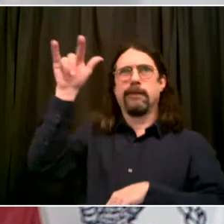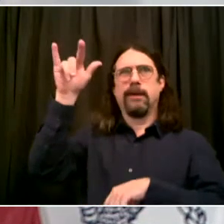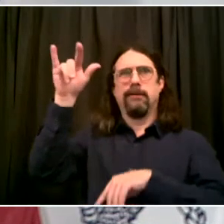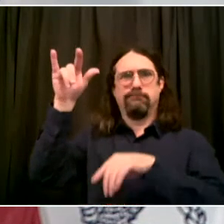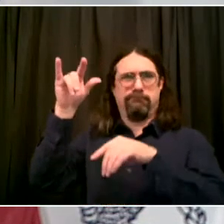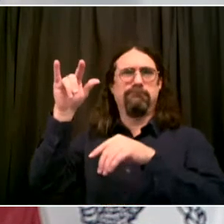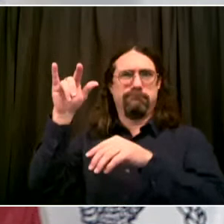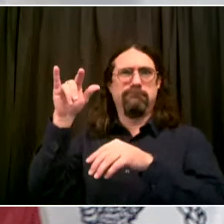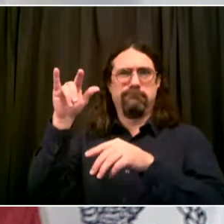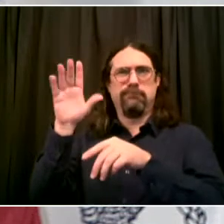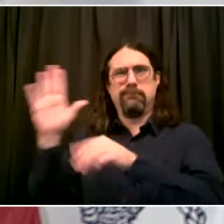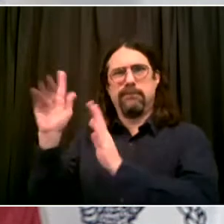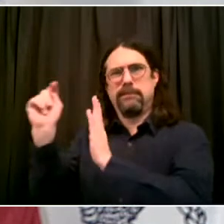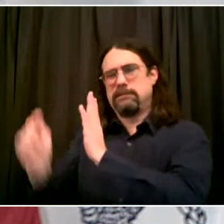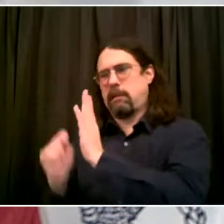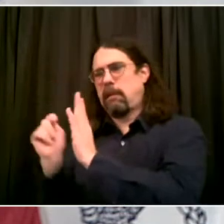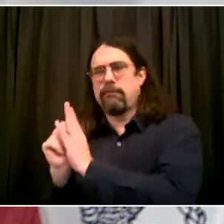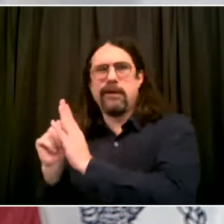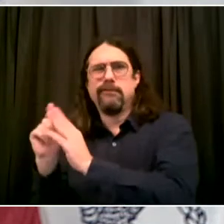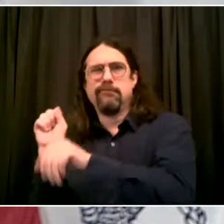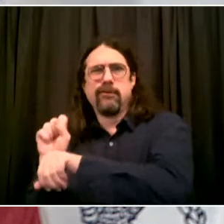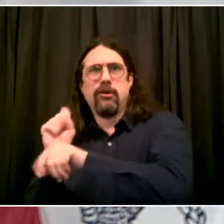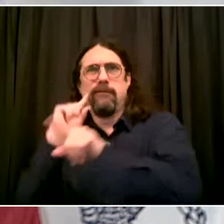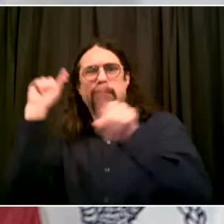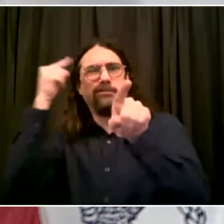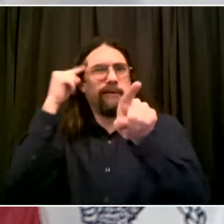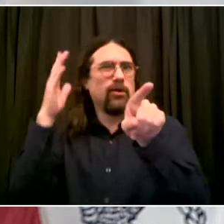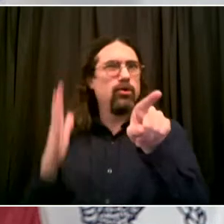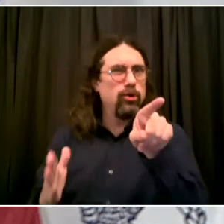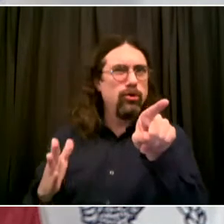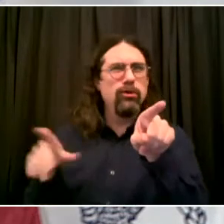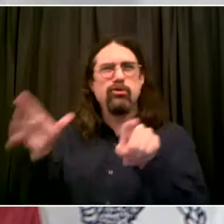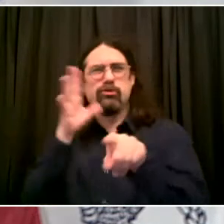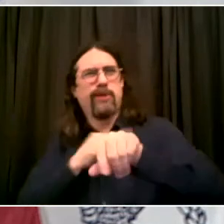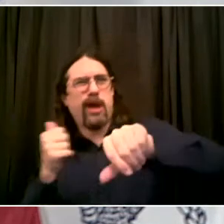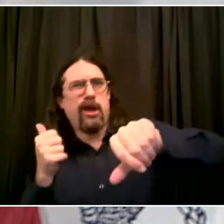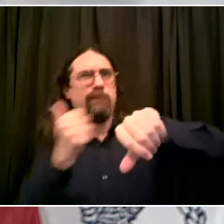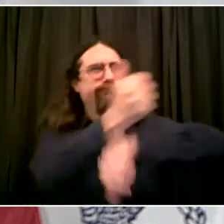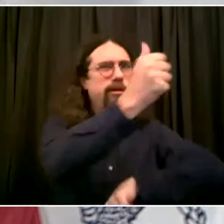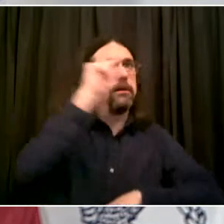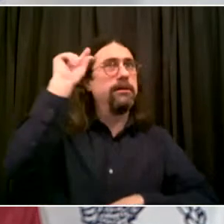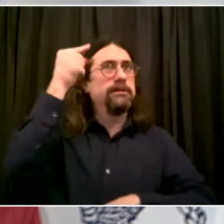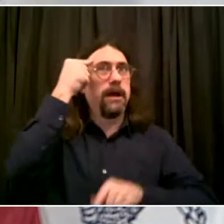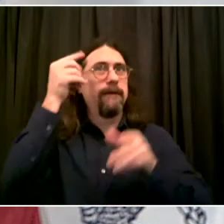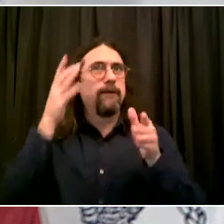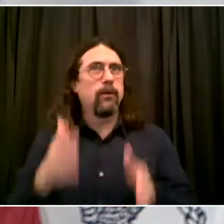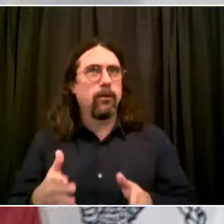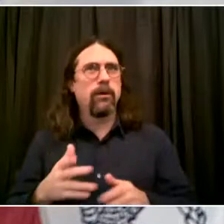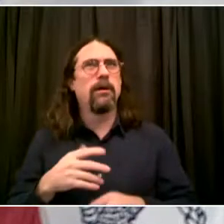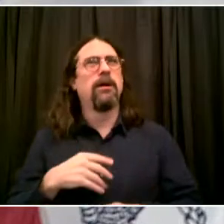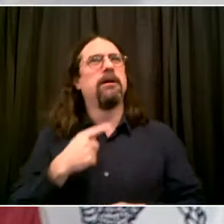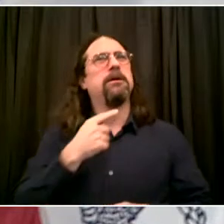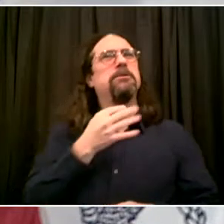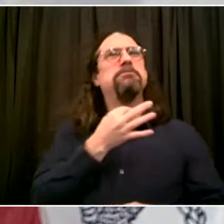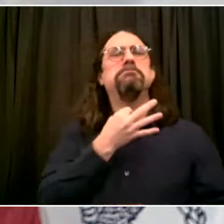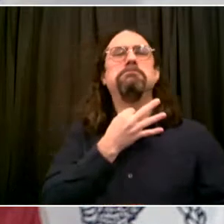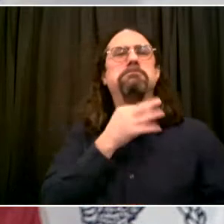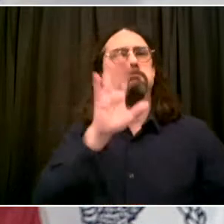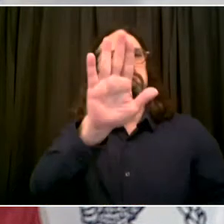ADMINISTRATION. I WANTED YOU TO